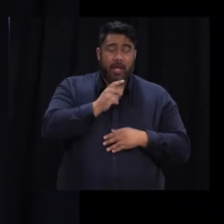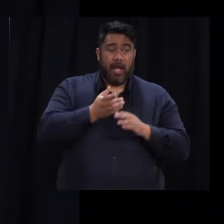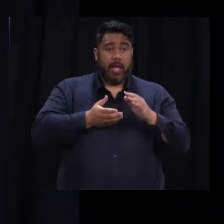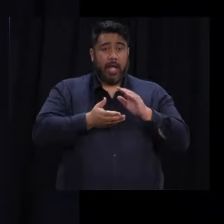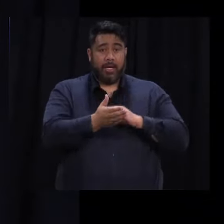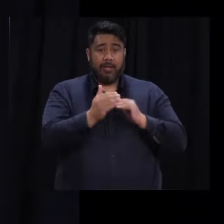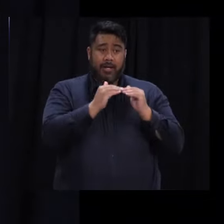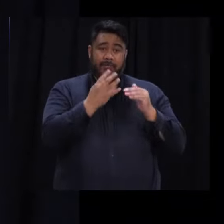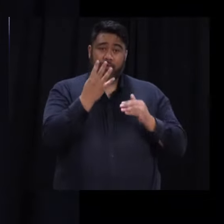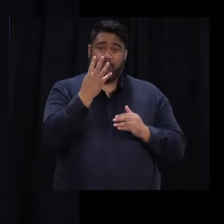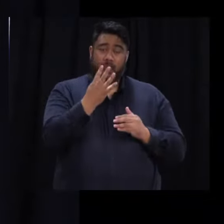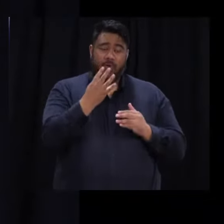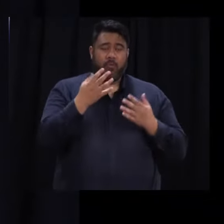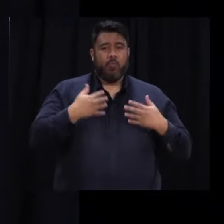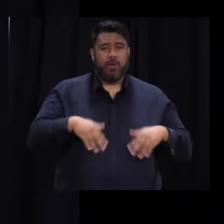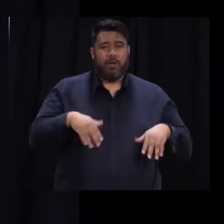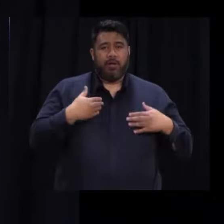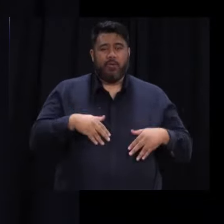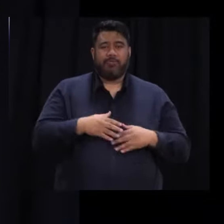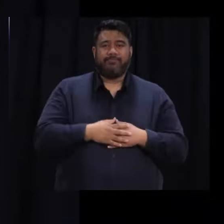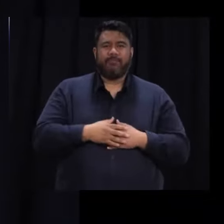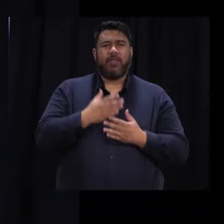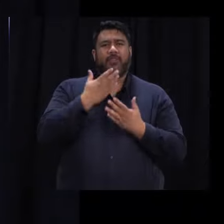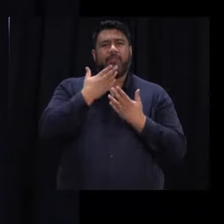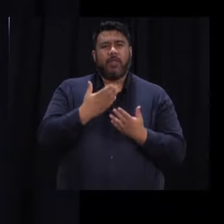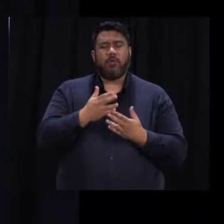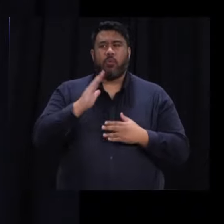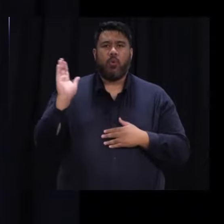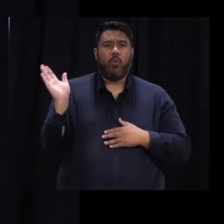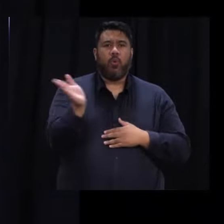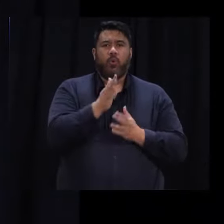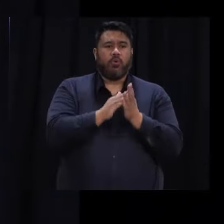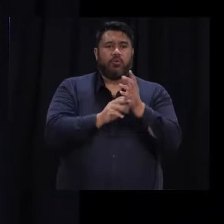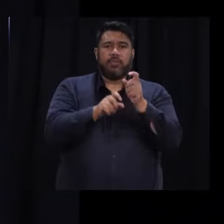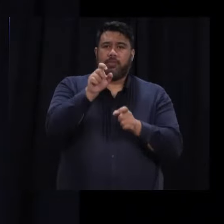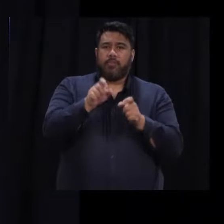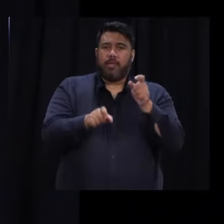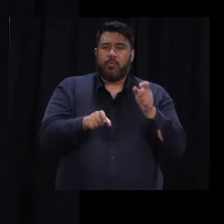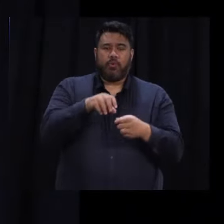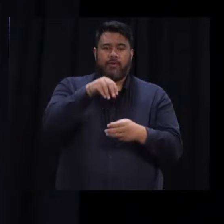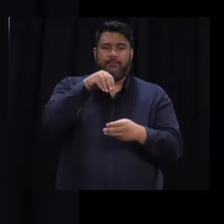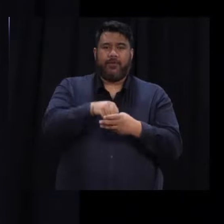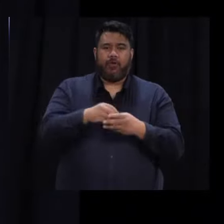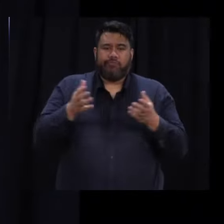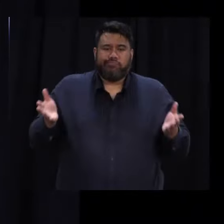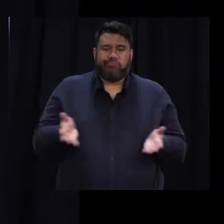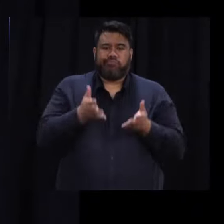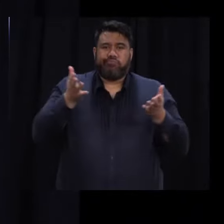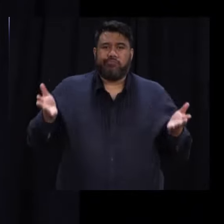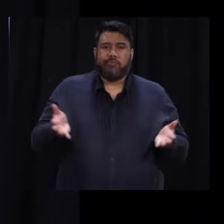result and an incredible effort by our vaccinators working under Level 4 conditions. I